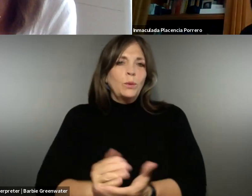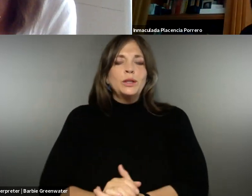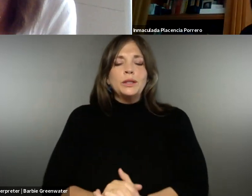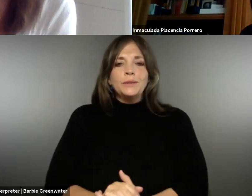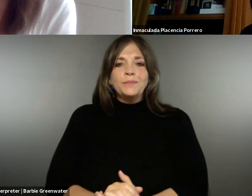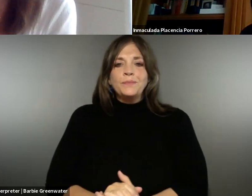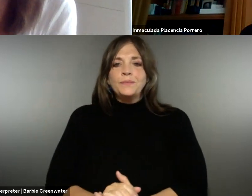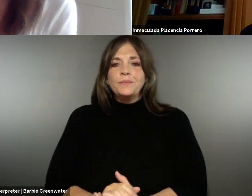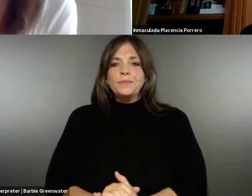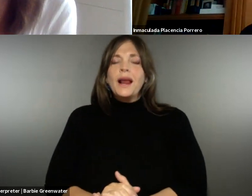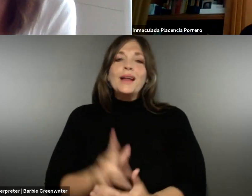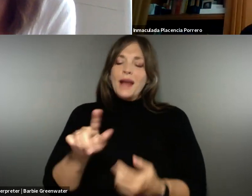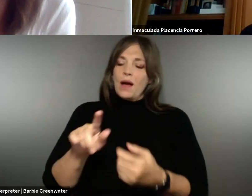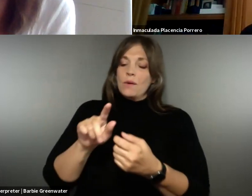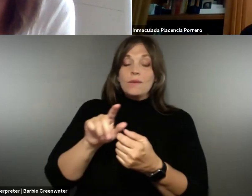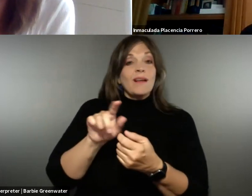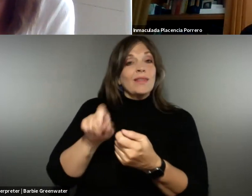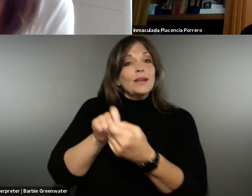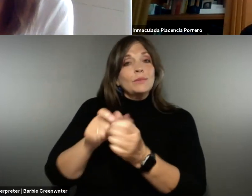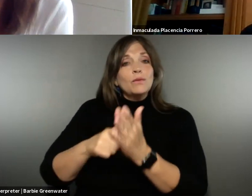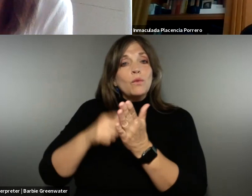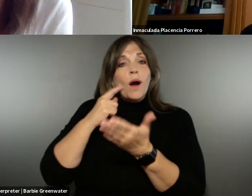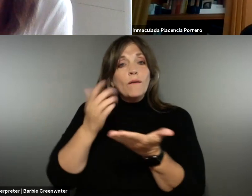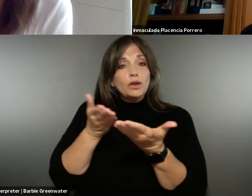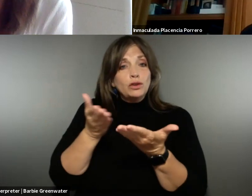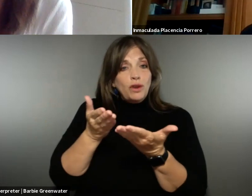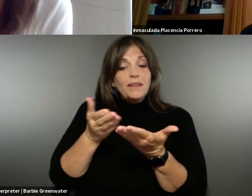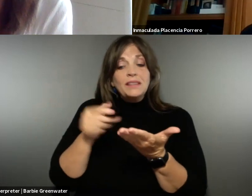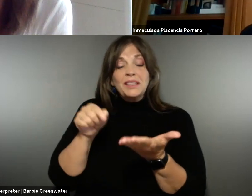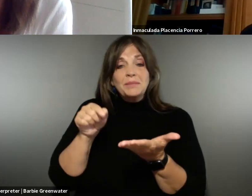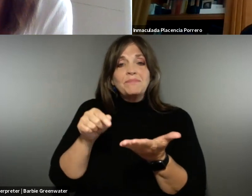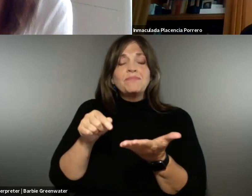users and consumers. Let me go now to the